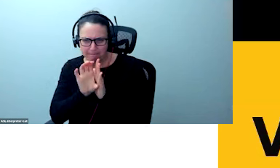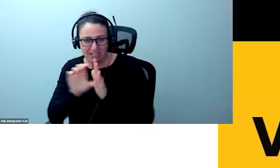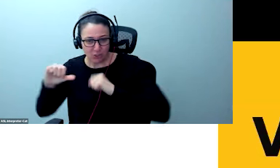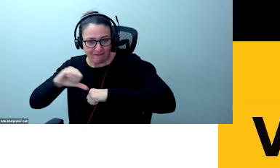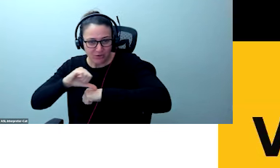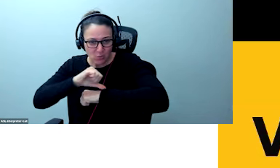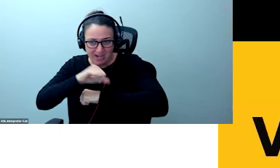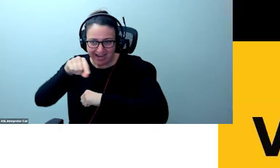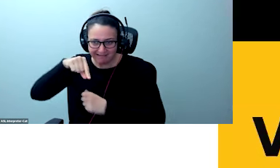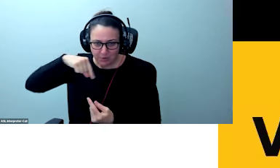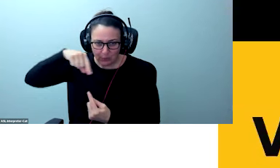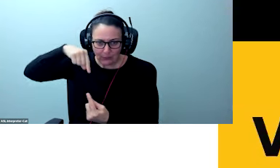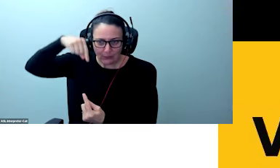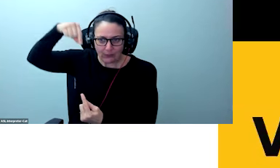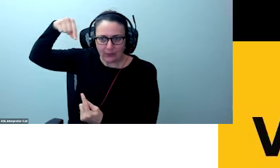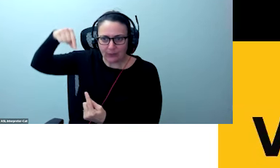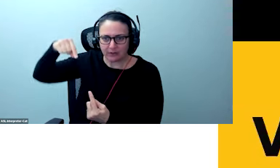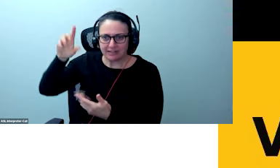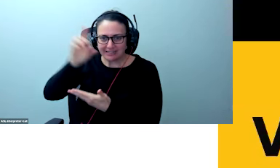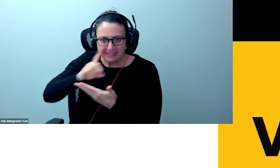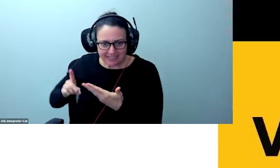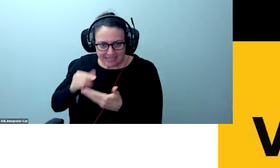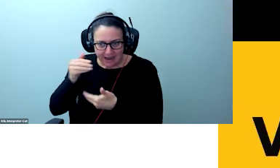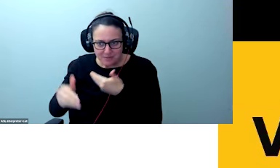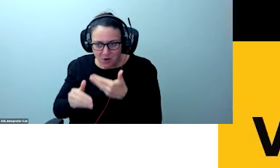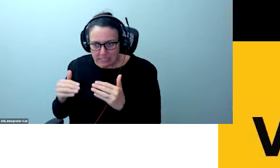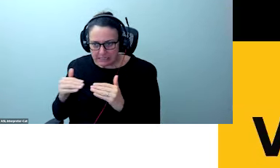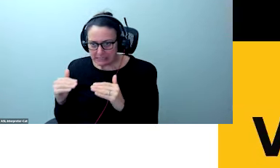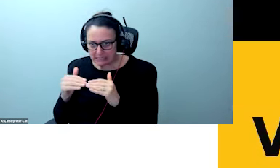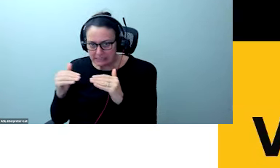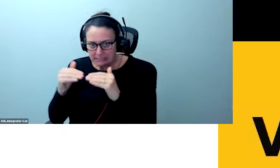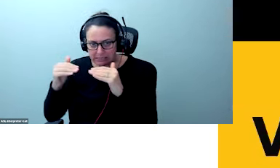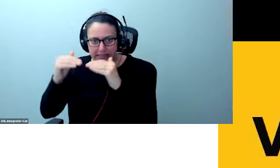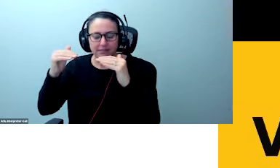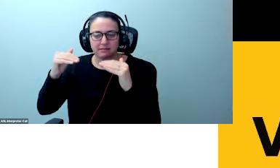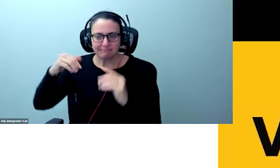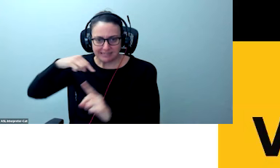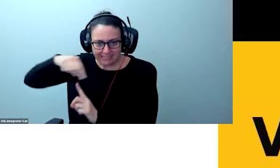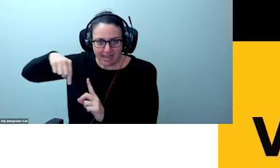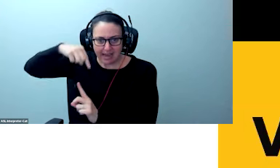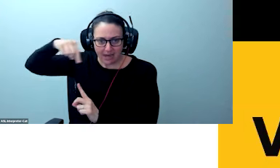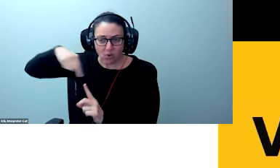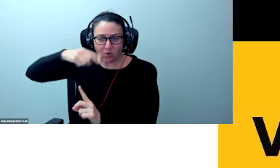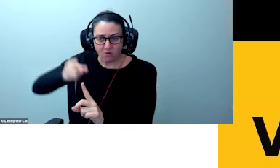that shows the design process happening in different cycles and ultimately the outcome